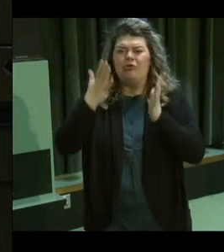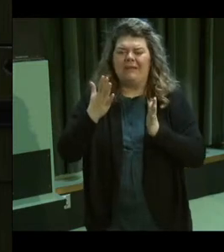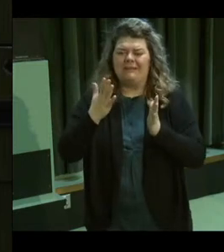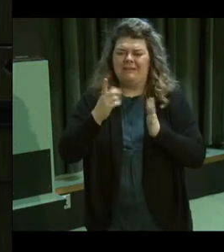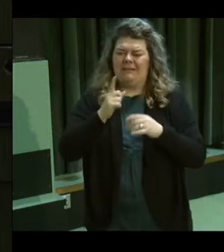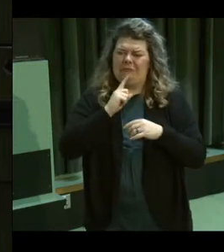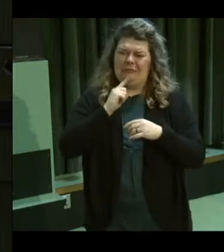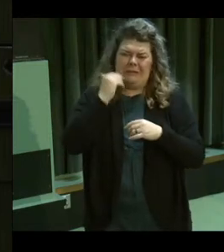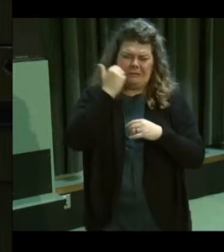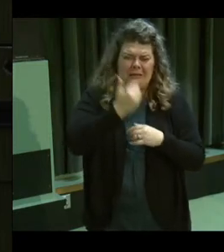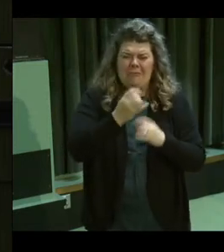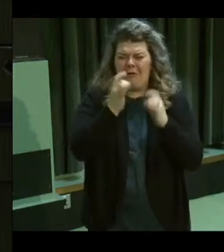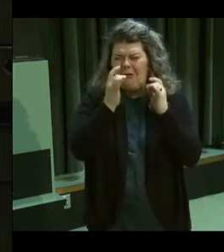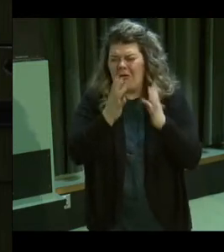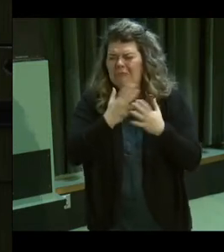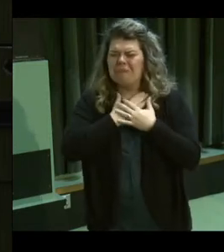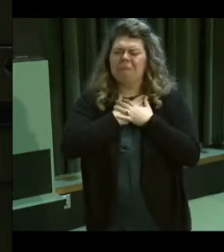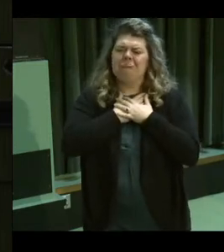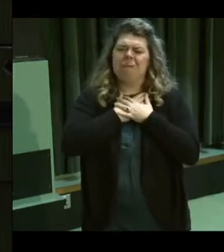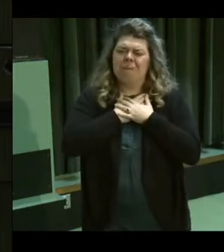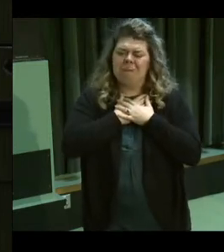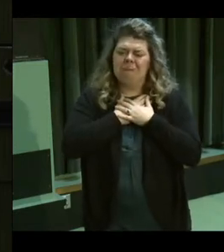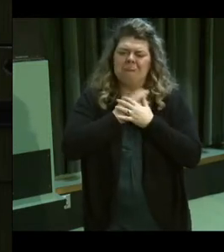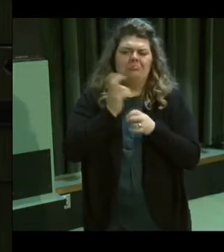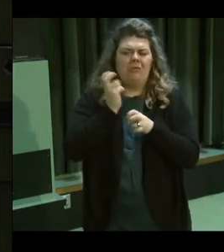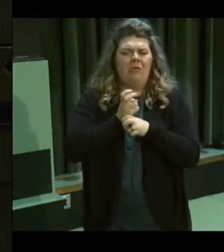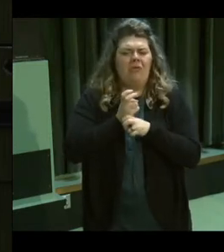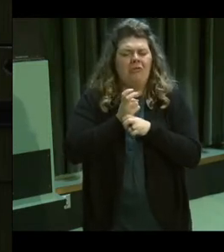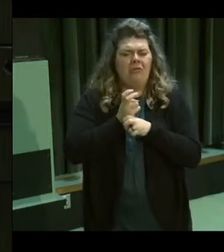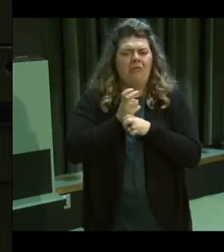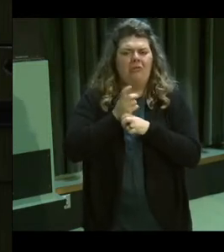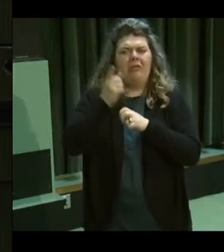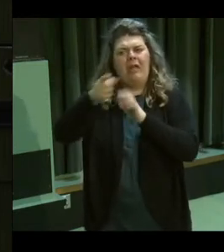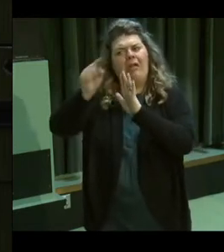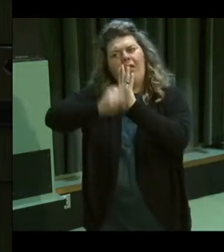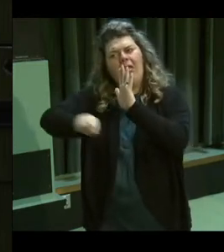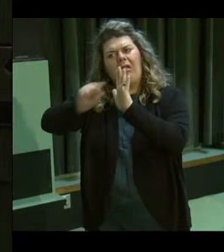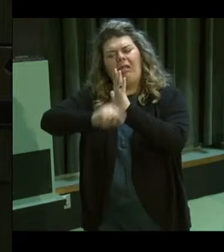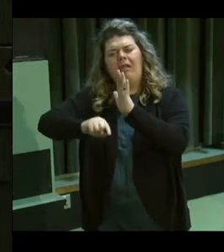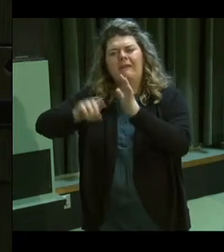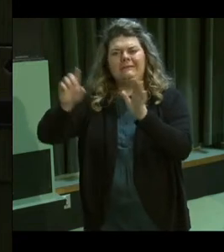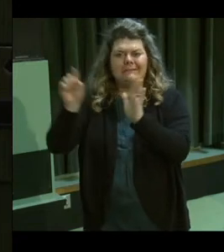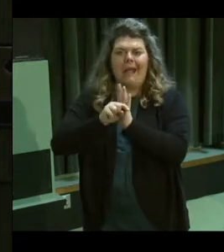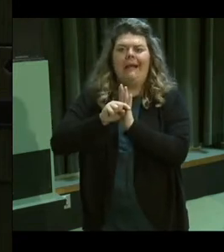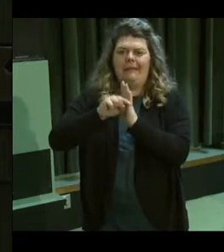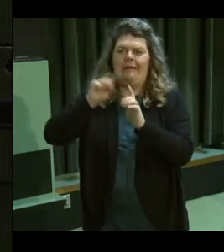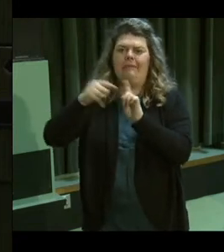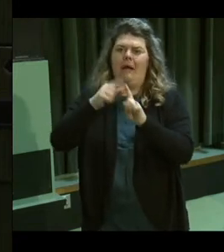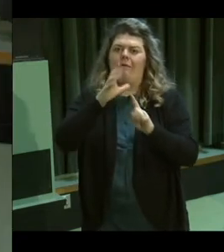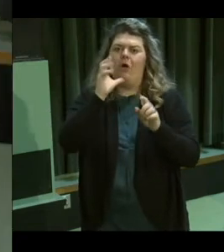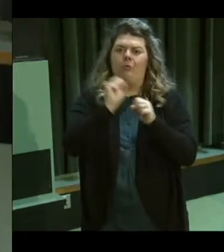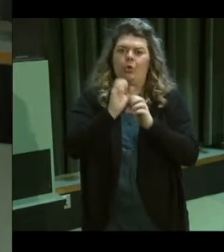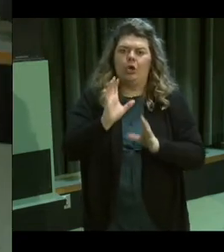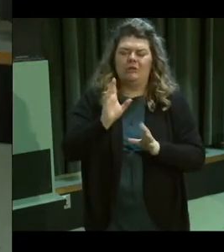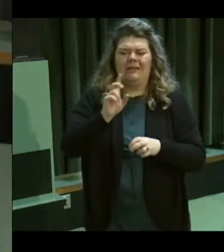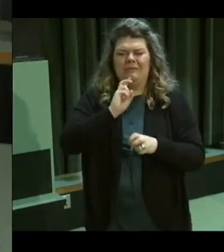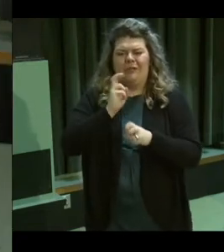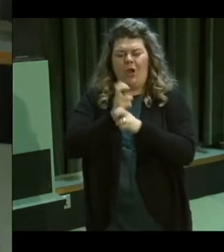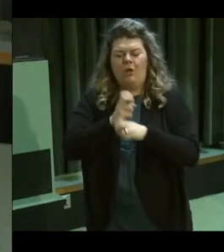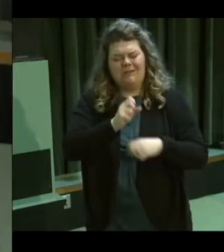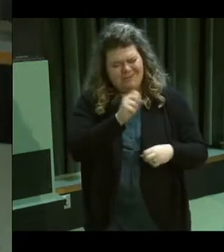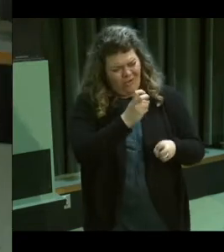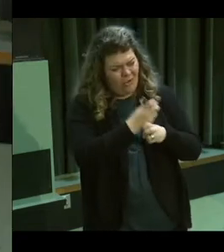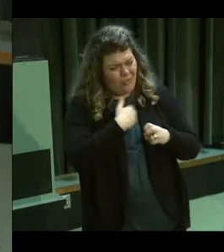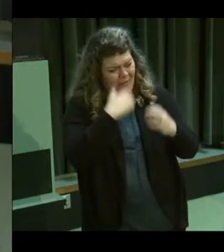shameful and it's terrible.